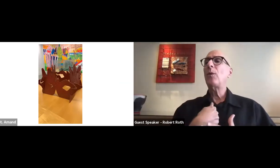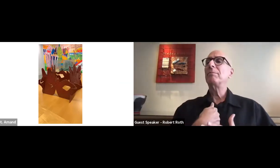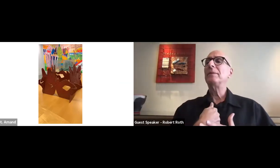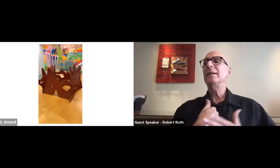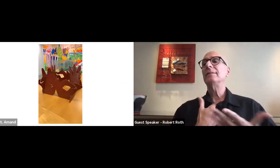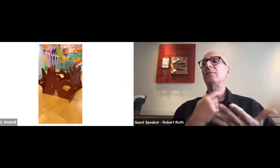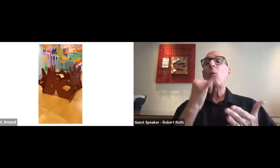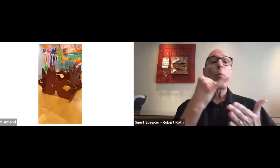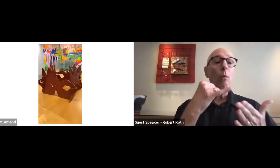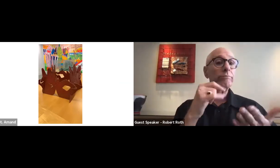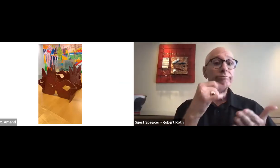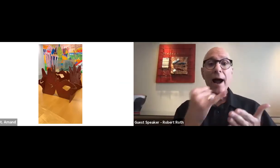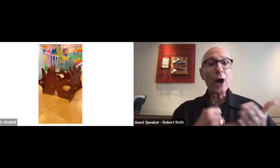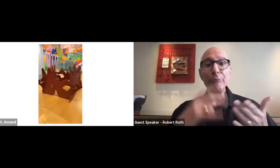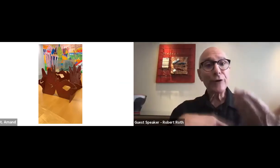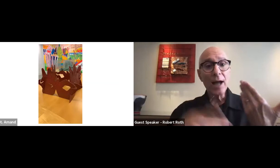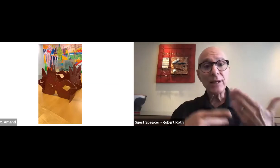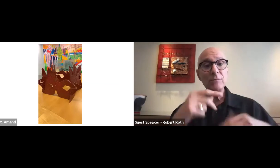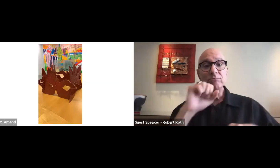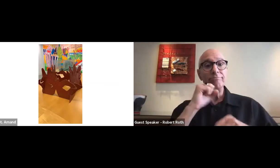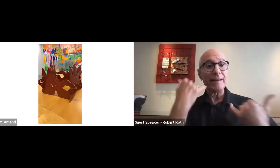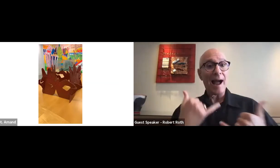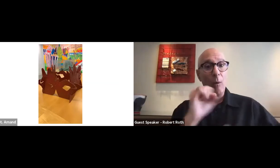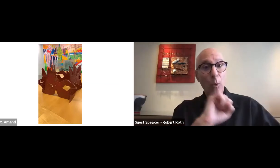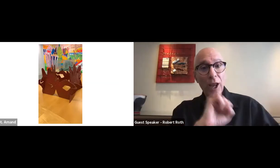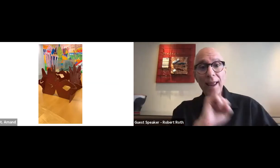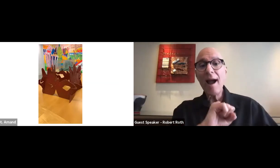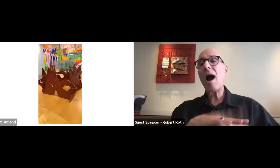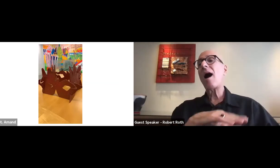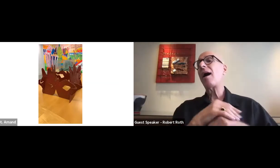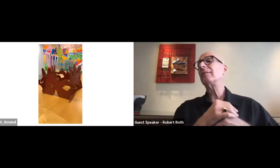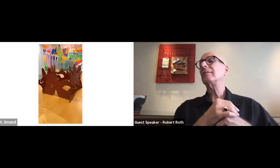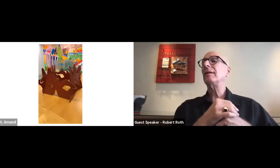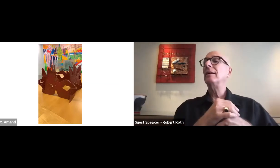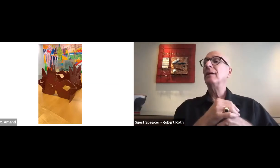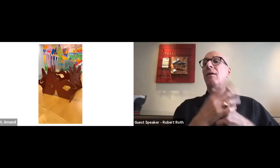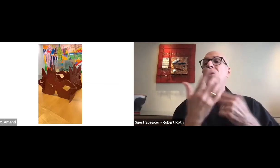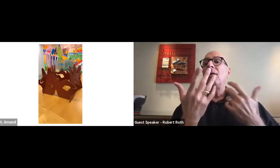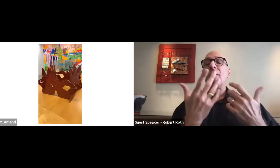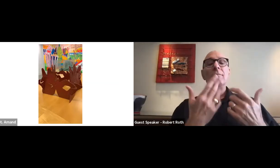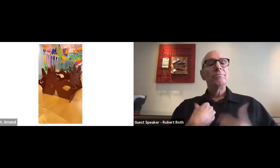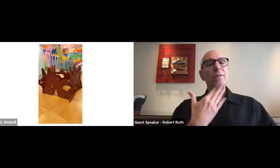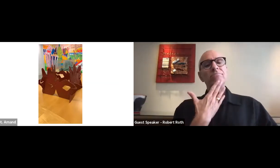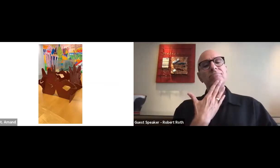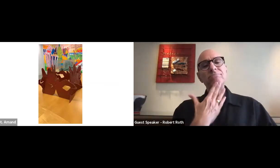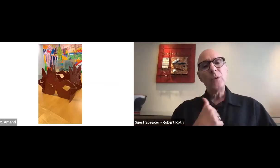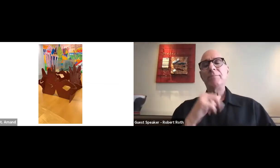about artwork, and he would share whatever art project he was involved with at the time.